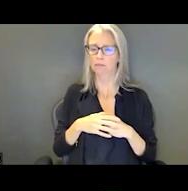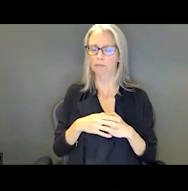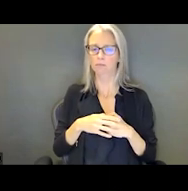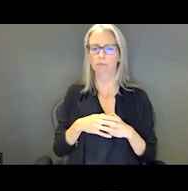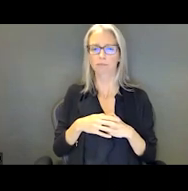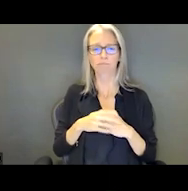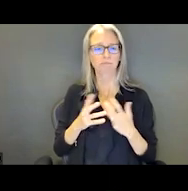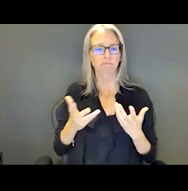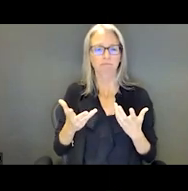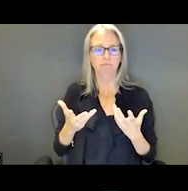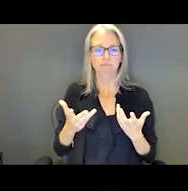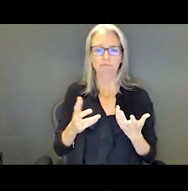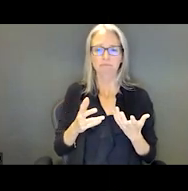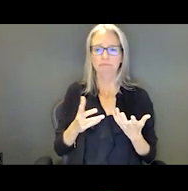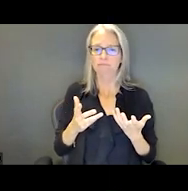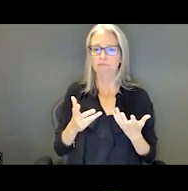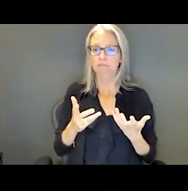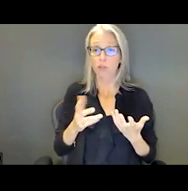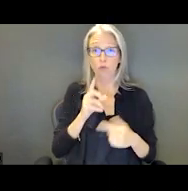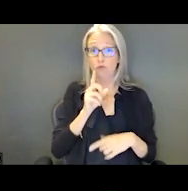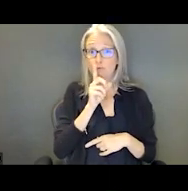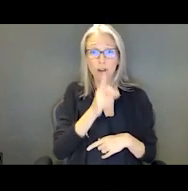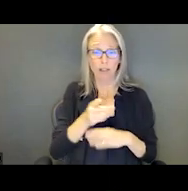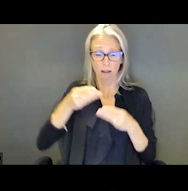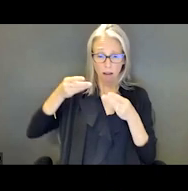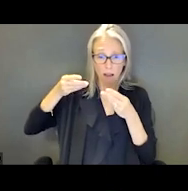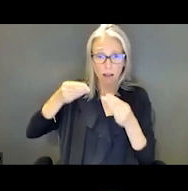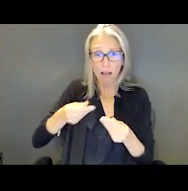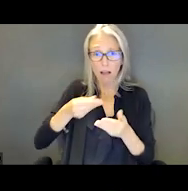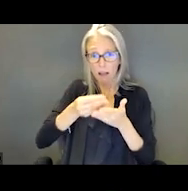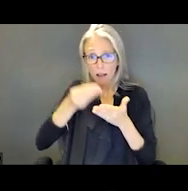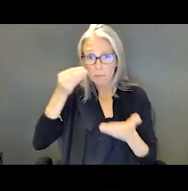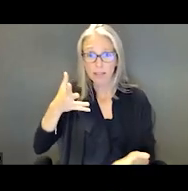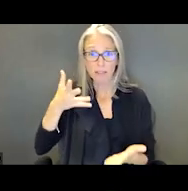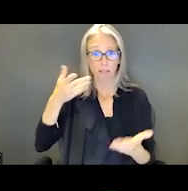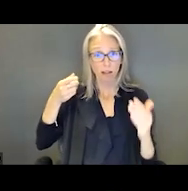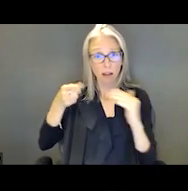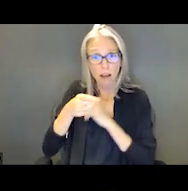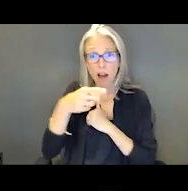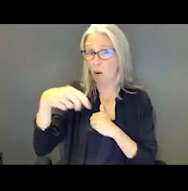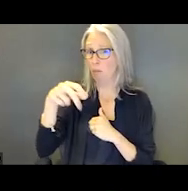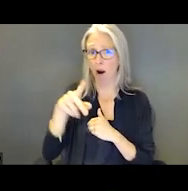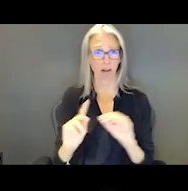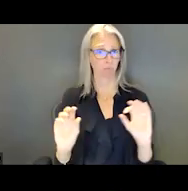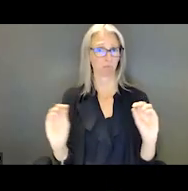And to take those pictures and those images, whether they're in our minds. Or we capture